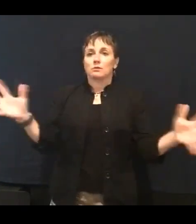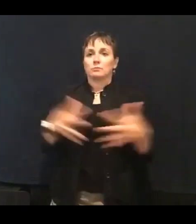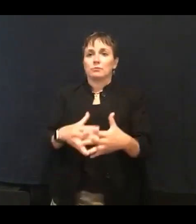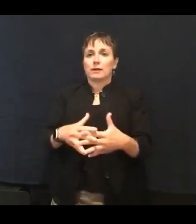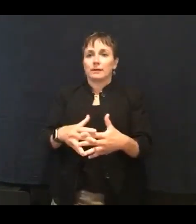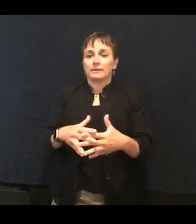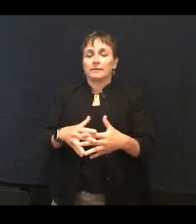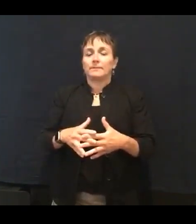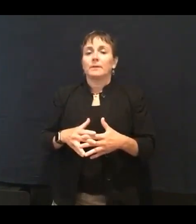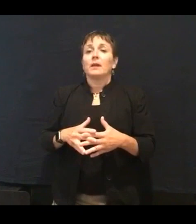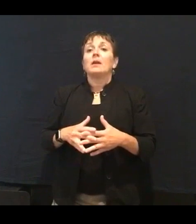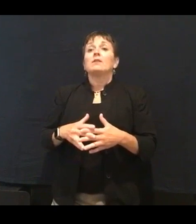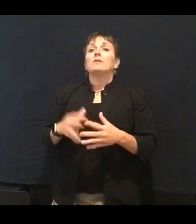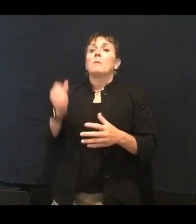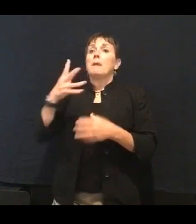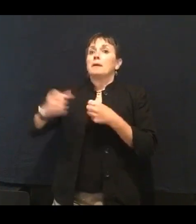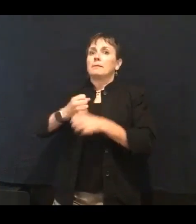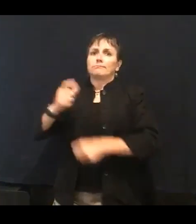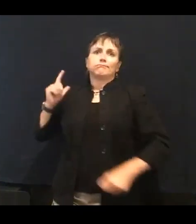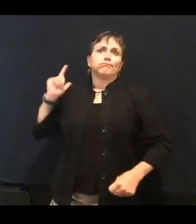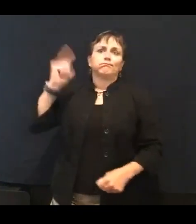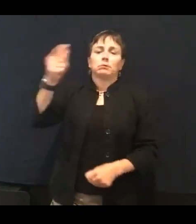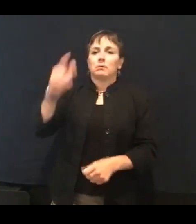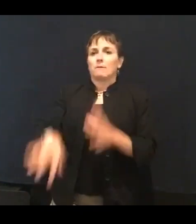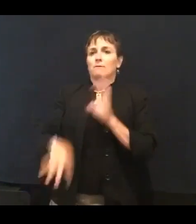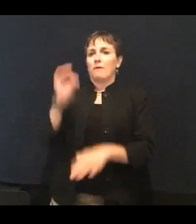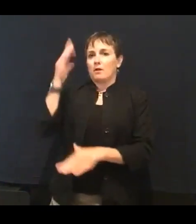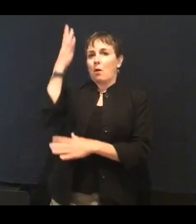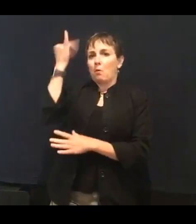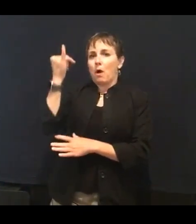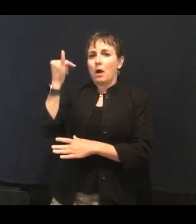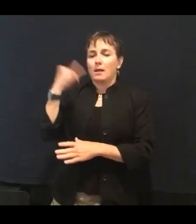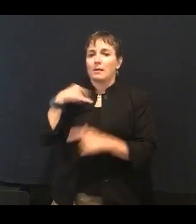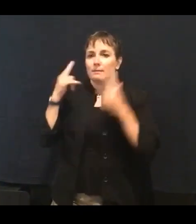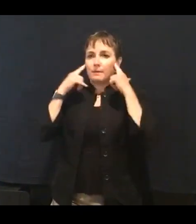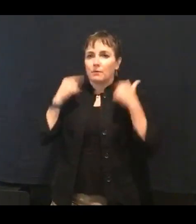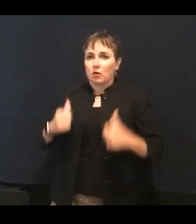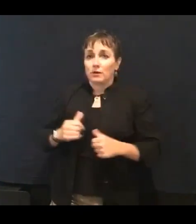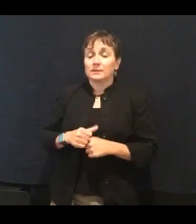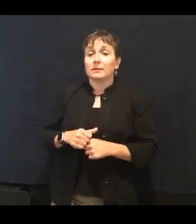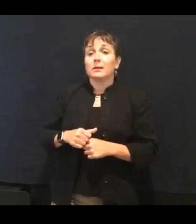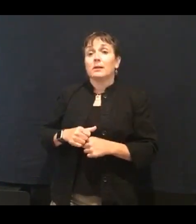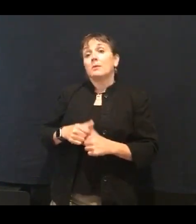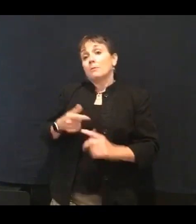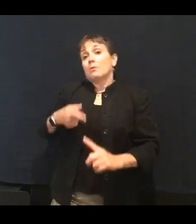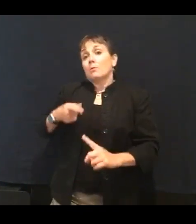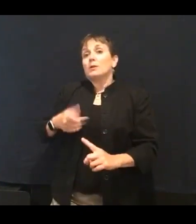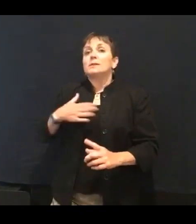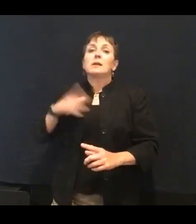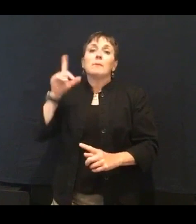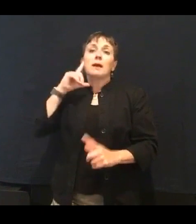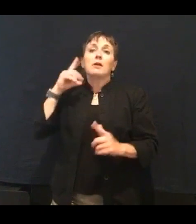It would take many years to figure it out, but my hearing loss was actually the result of Usher syndrome.